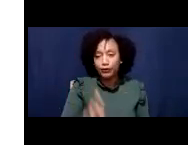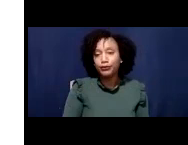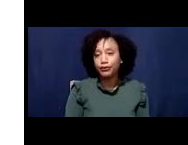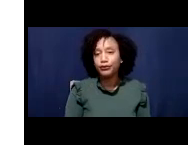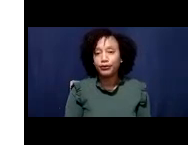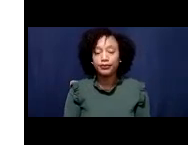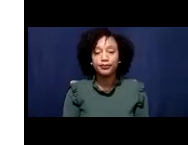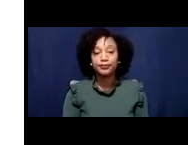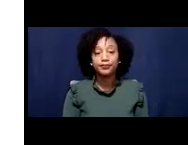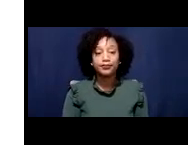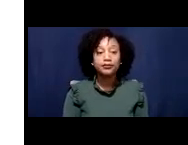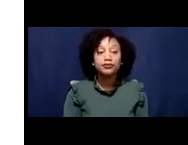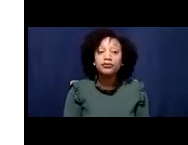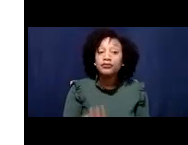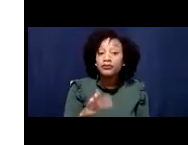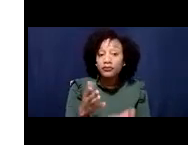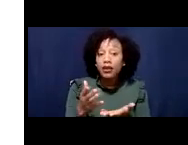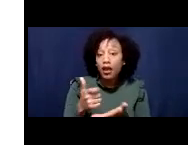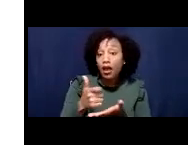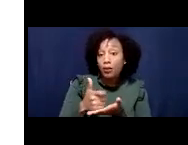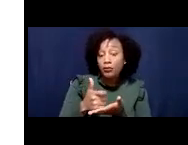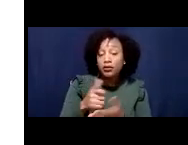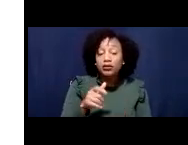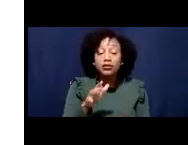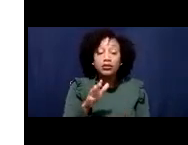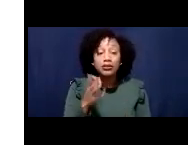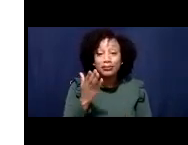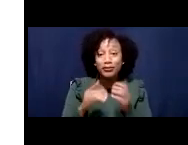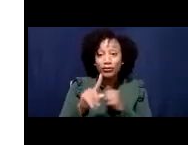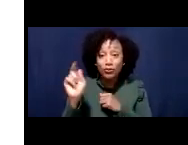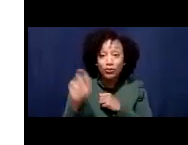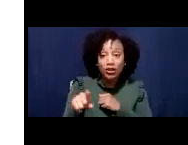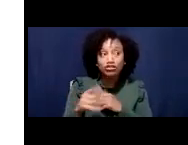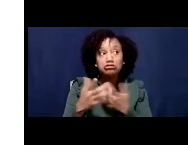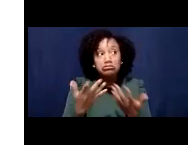It would be extra helpful if you can make your questions something we can track back on.